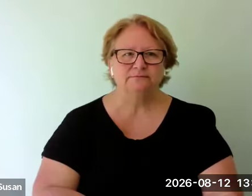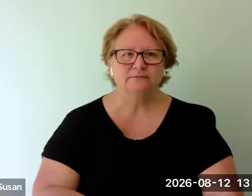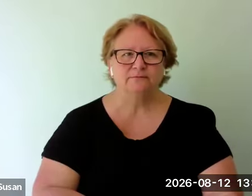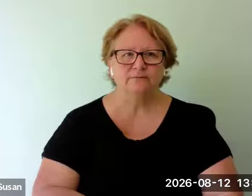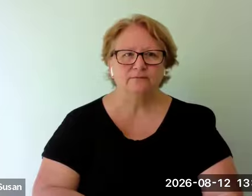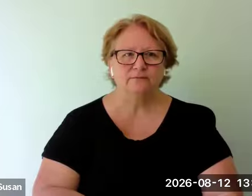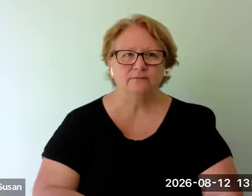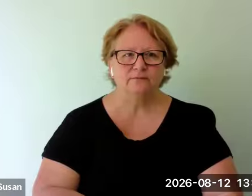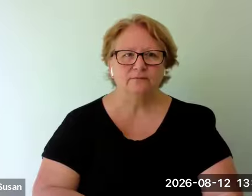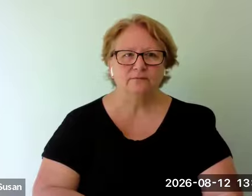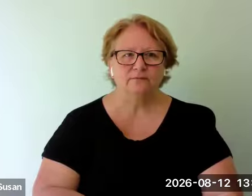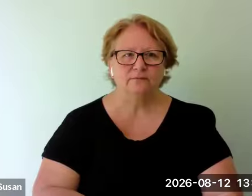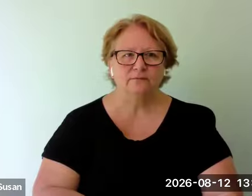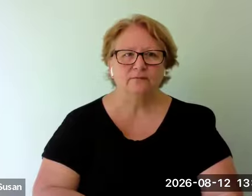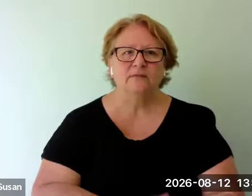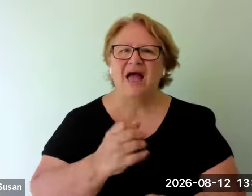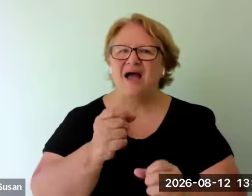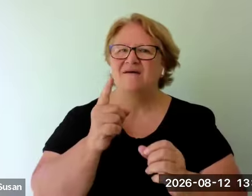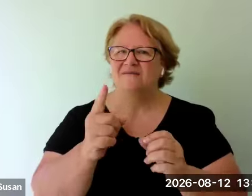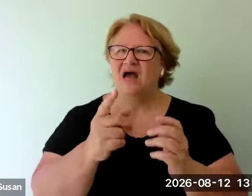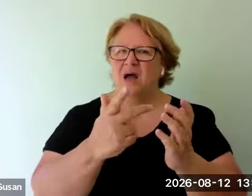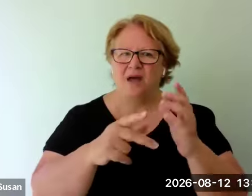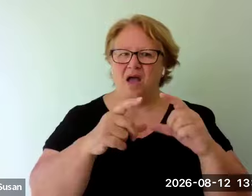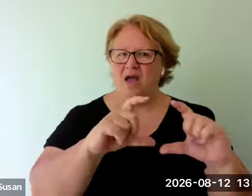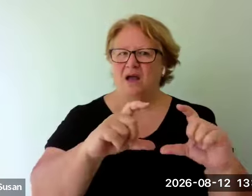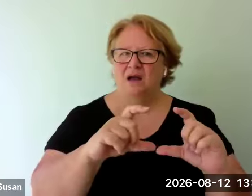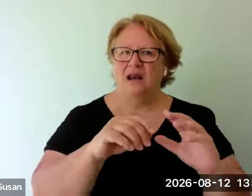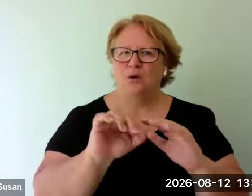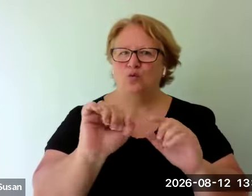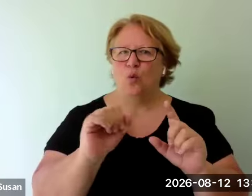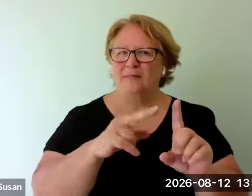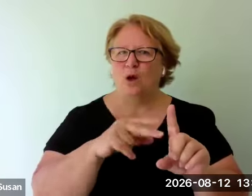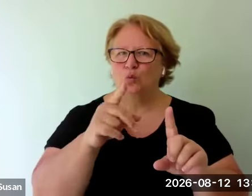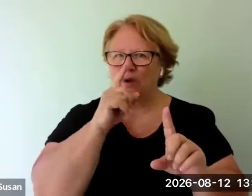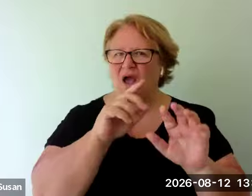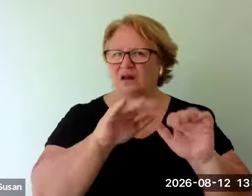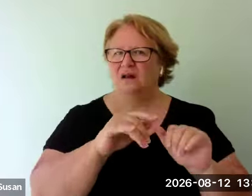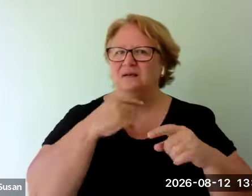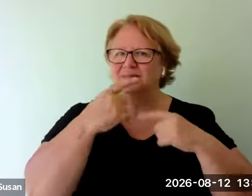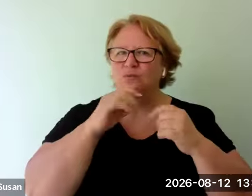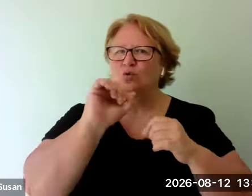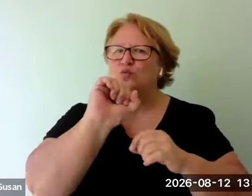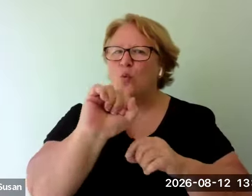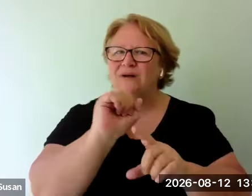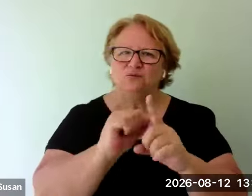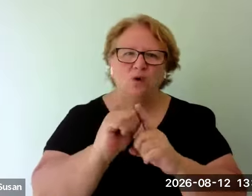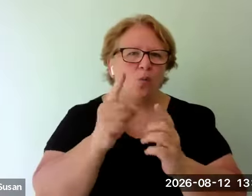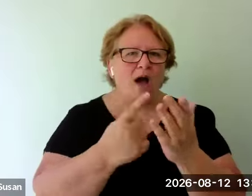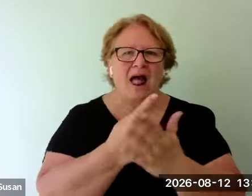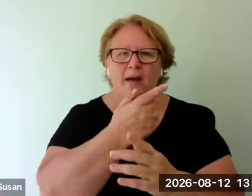interruptions and breaks will be considered as part of eligibility. So there is that section in the